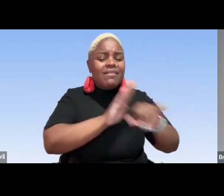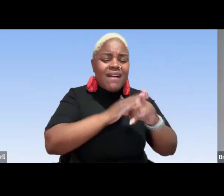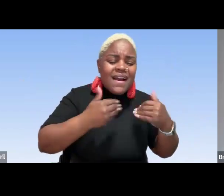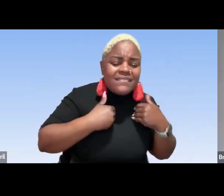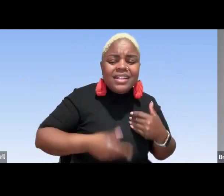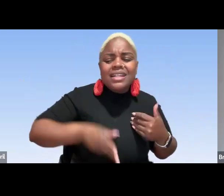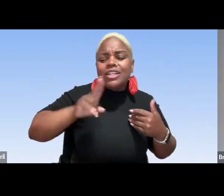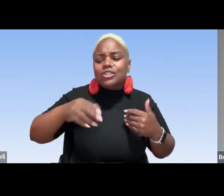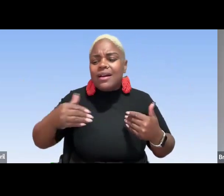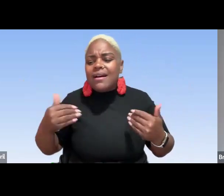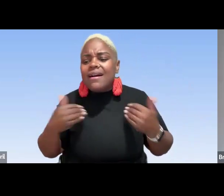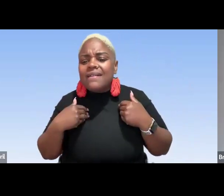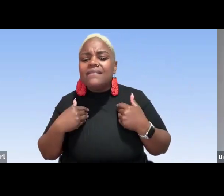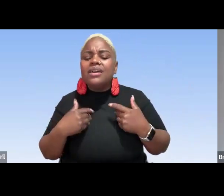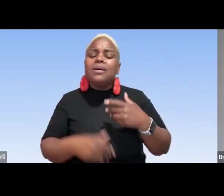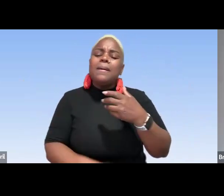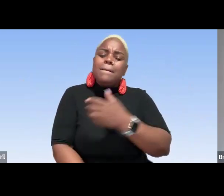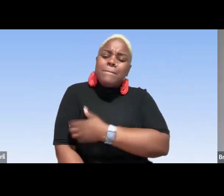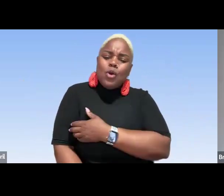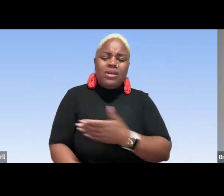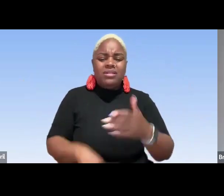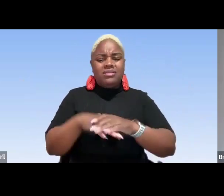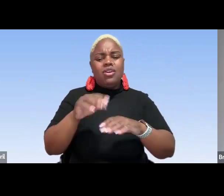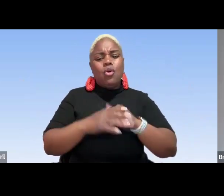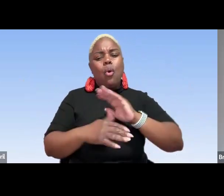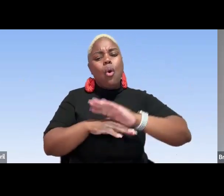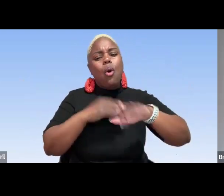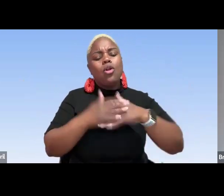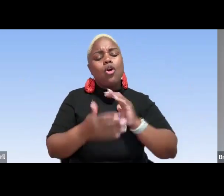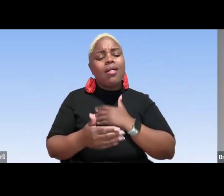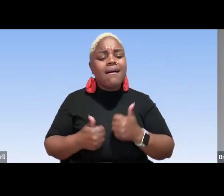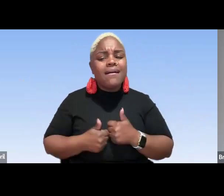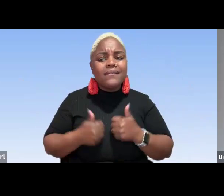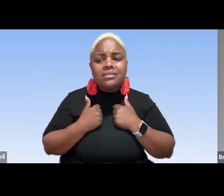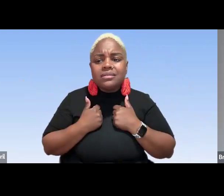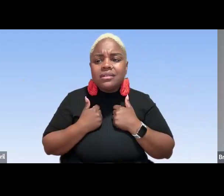intersect in all of our lives. Understanding how disability justice intersects